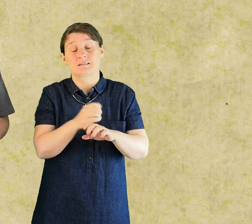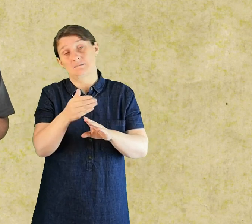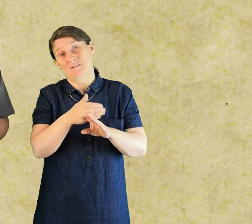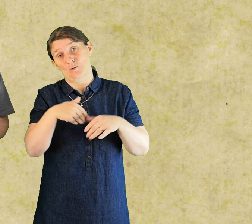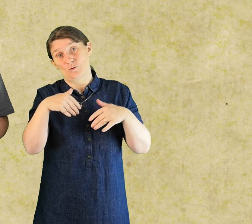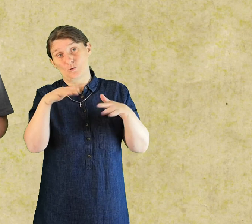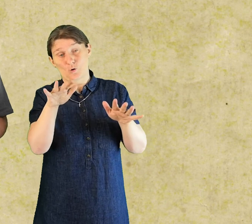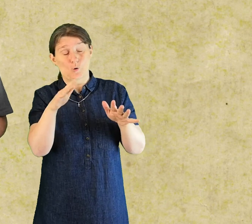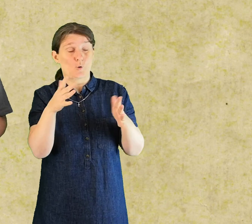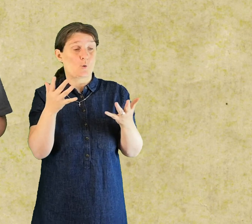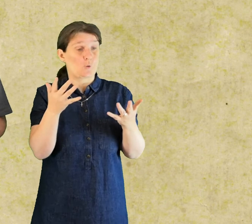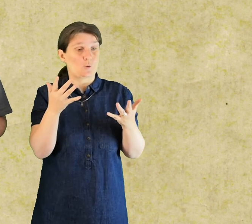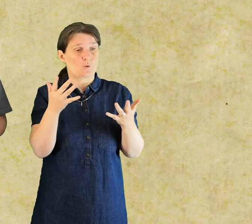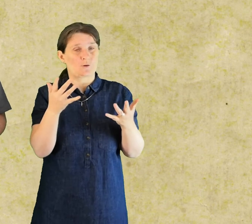moment to subscribe to this channel